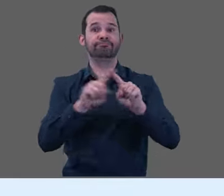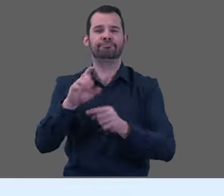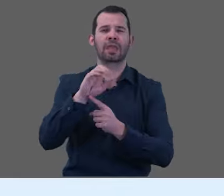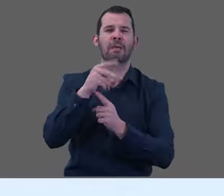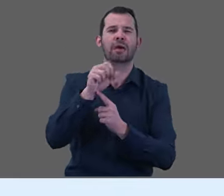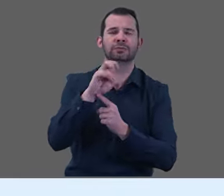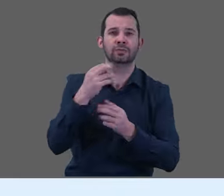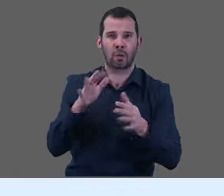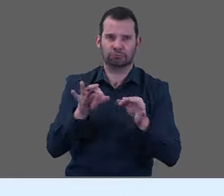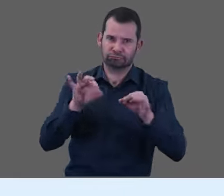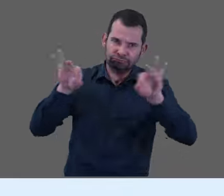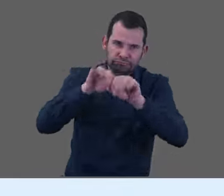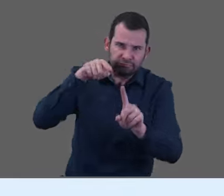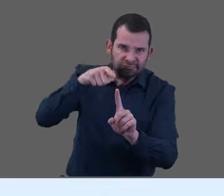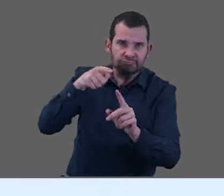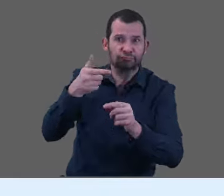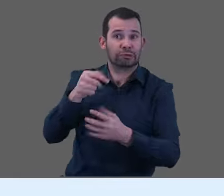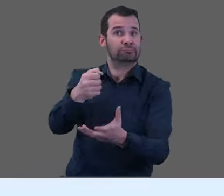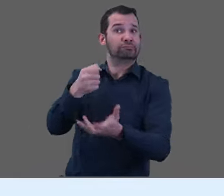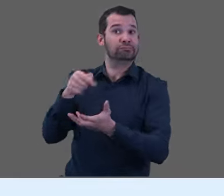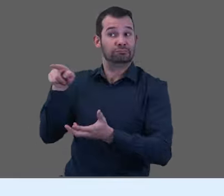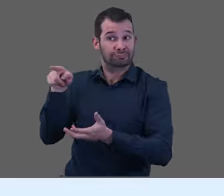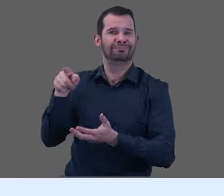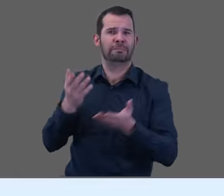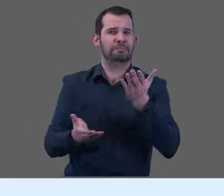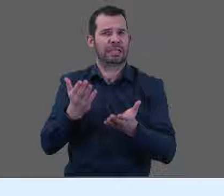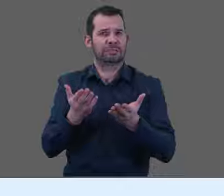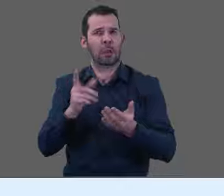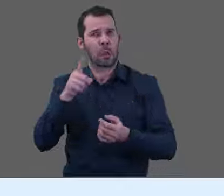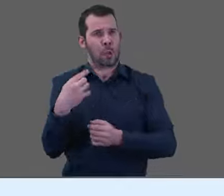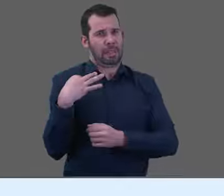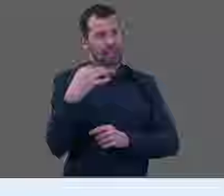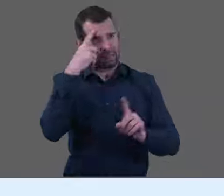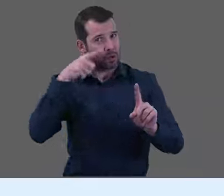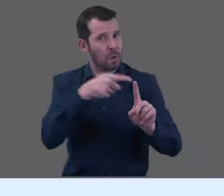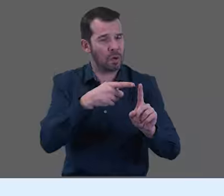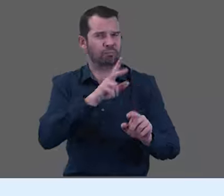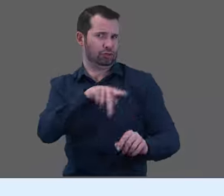that is receiving a composite or core grant, you may only apply for a personal